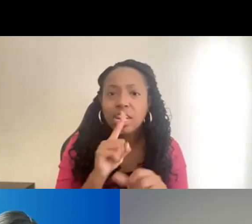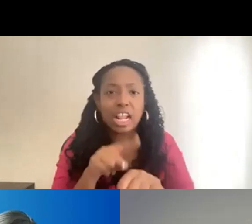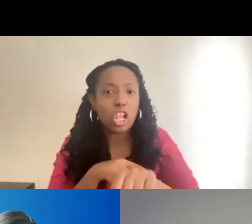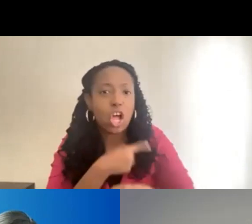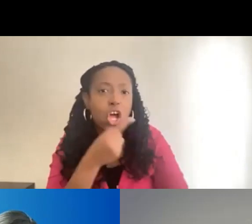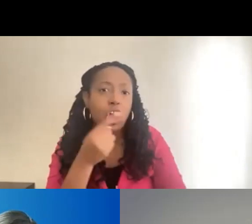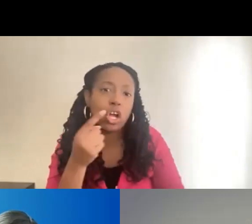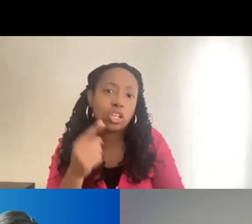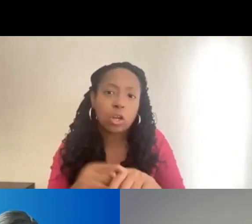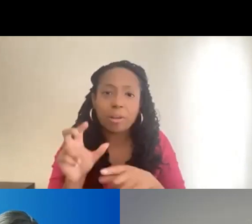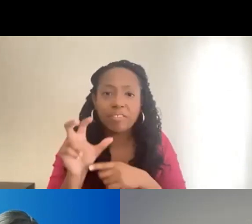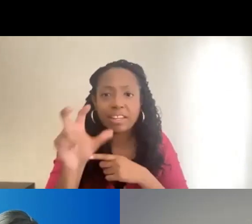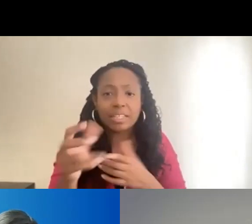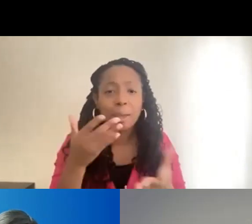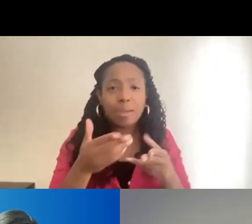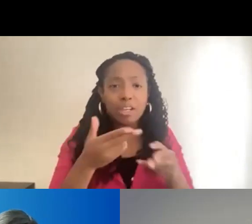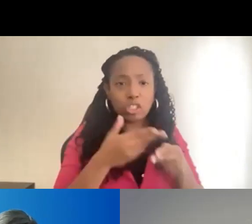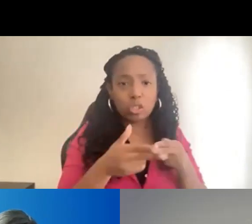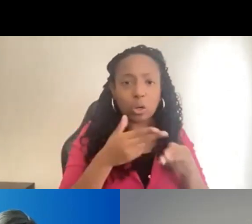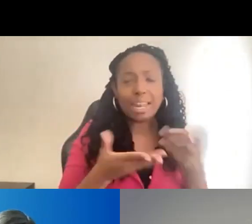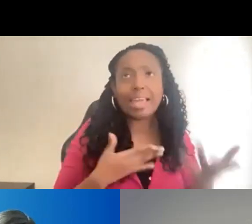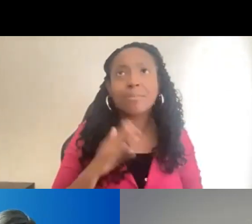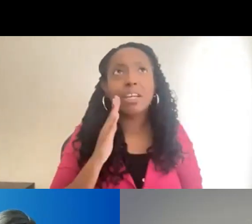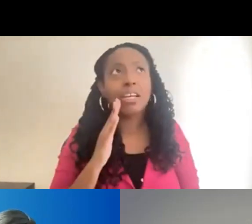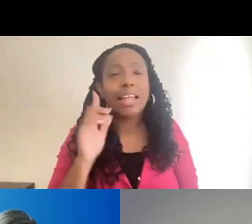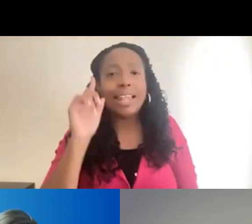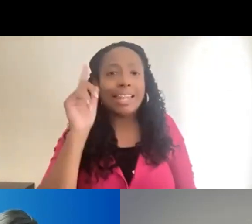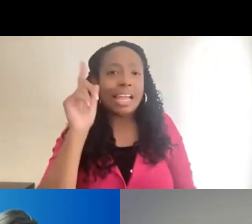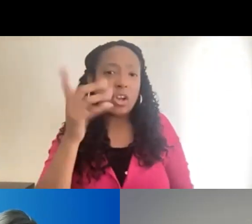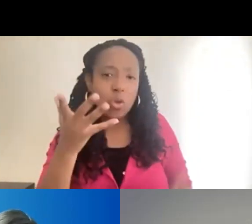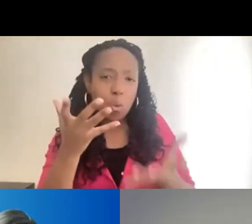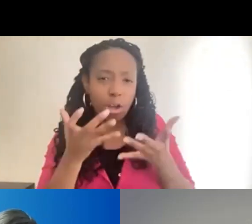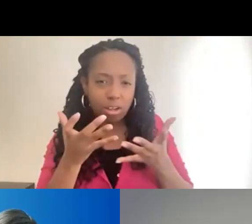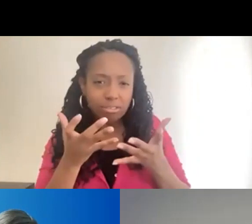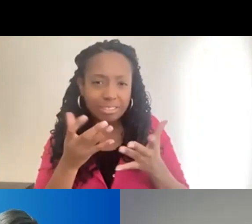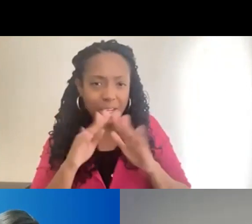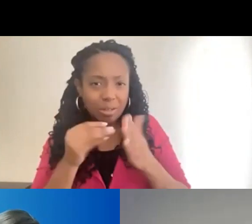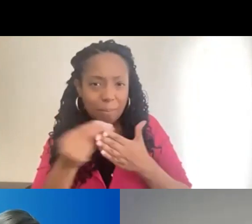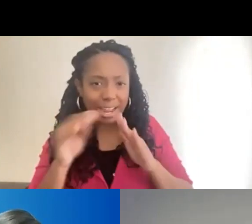on a home in five years versus I want to leave this to uh my future children or family members